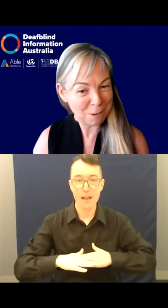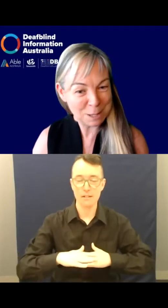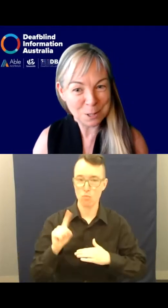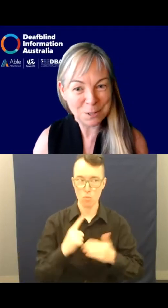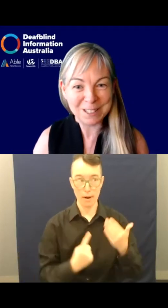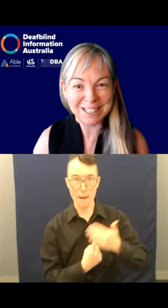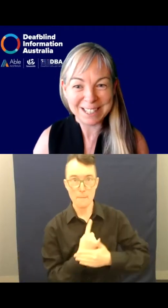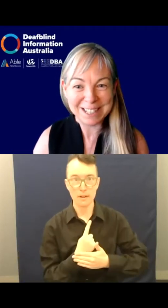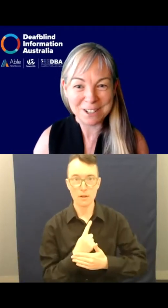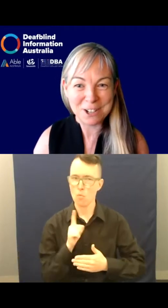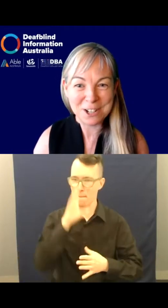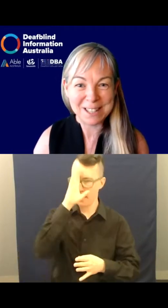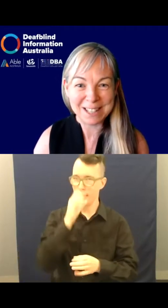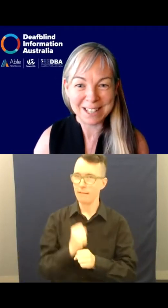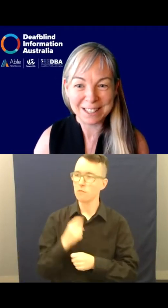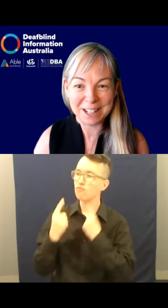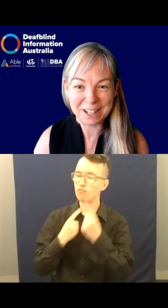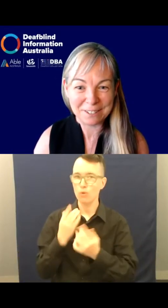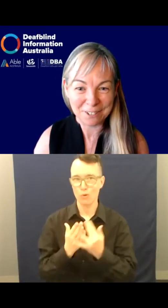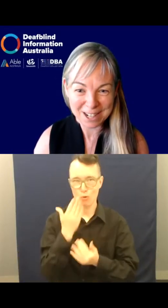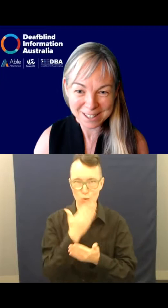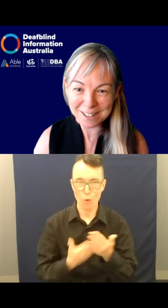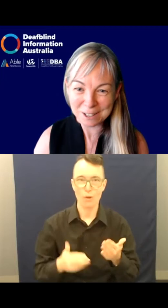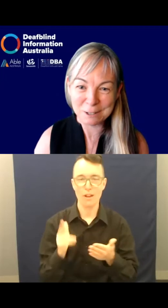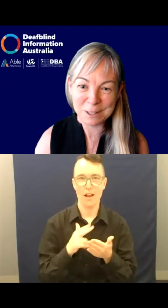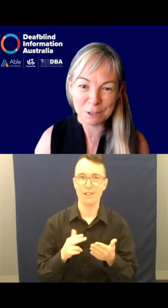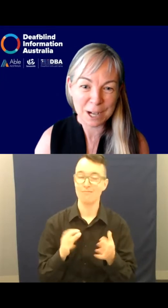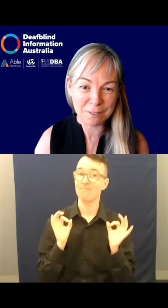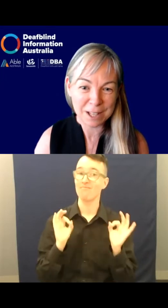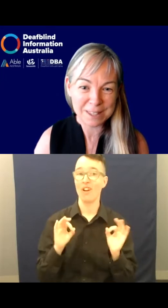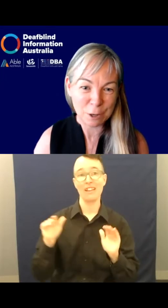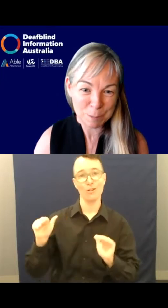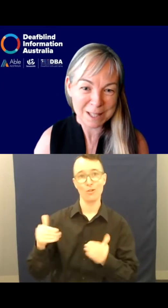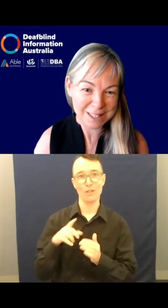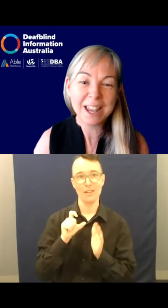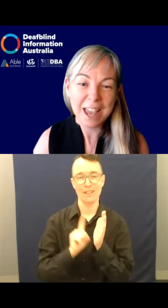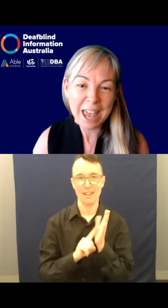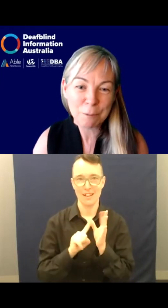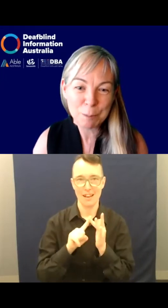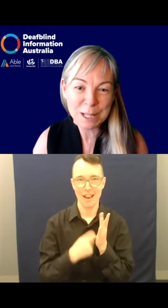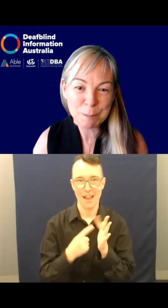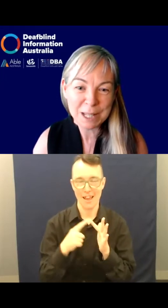beautifully into introducing Claire Fraser who is a creative arts therapist and will be speaking